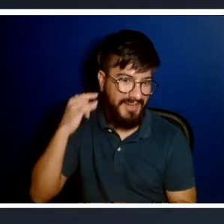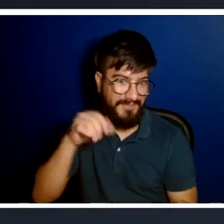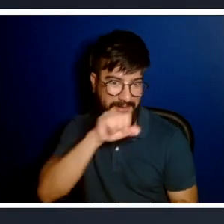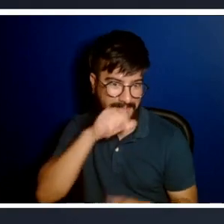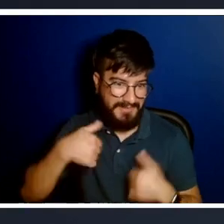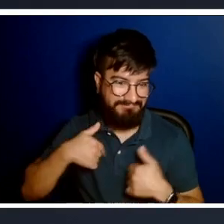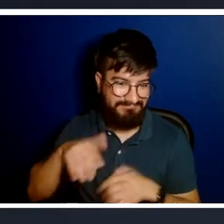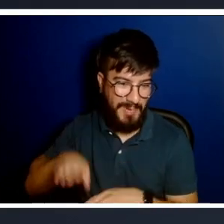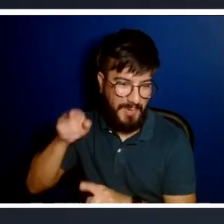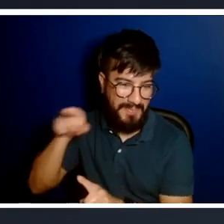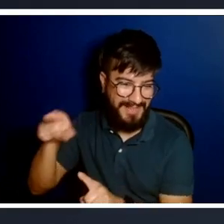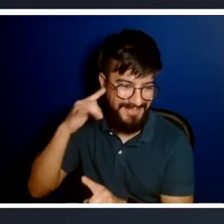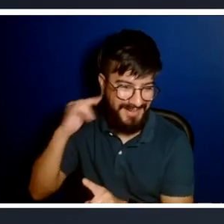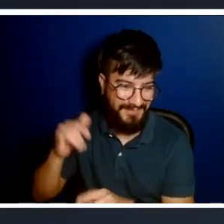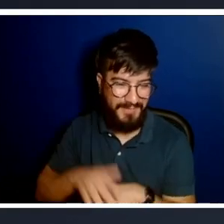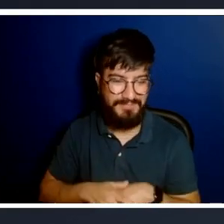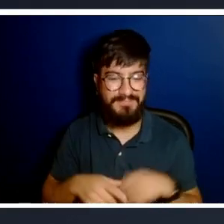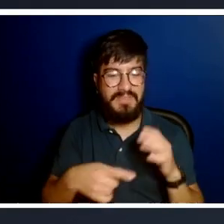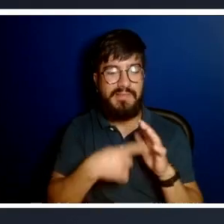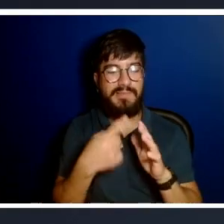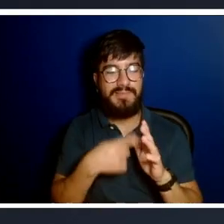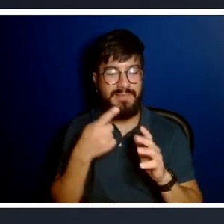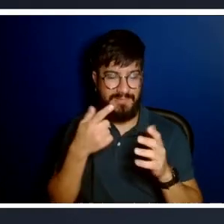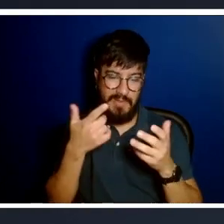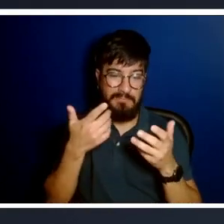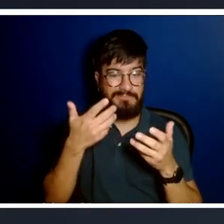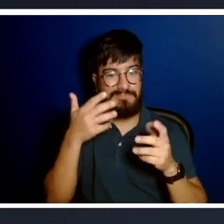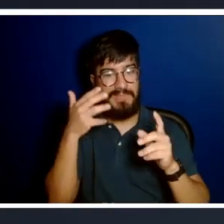red pandas, giant panda. Laura Hernandez: Otters. Kaden Borseth: